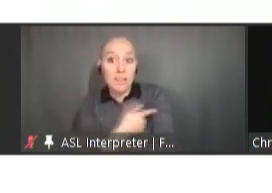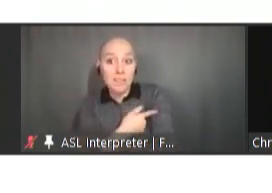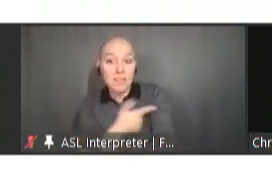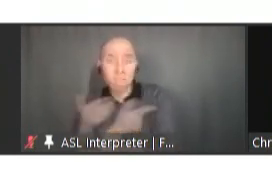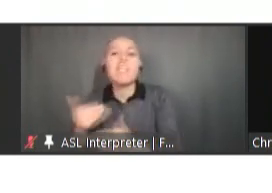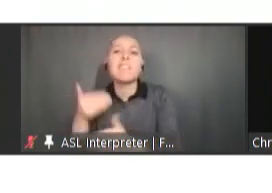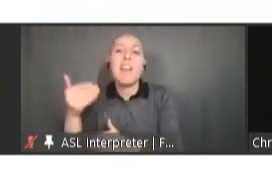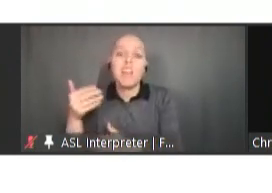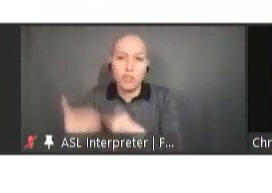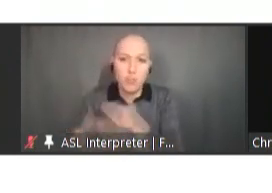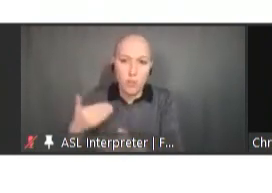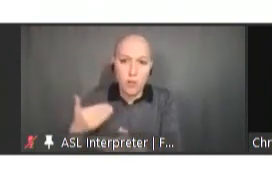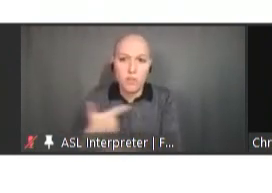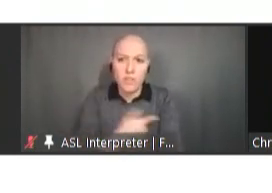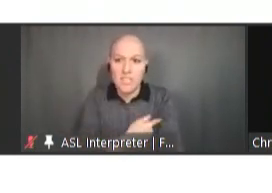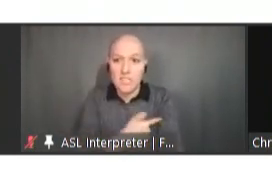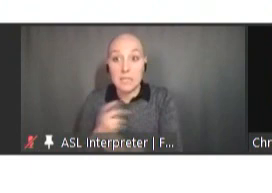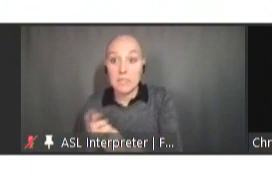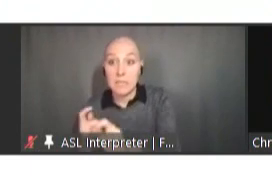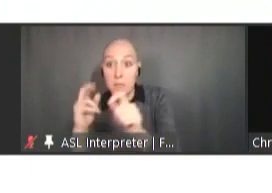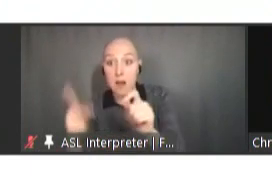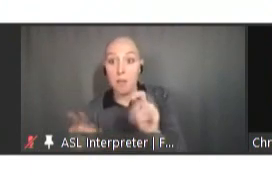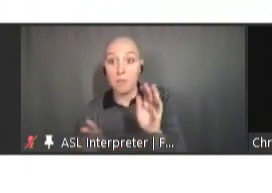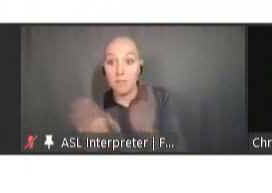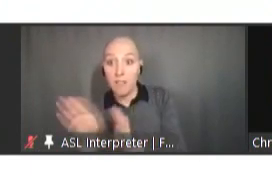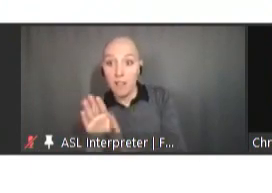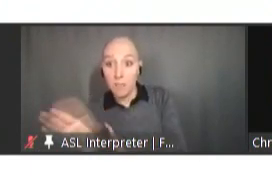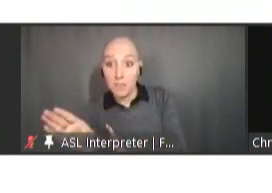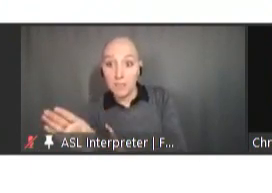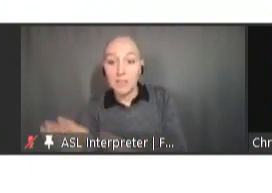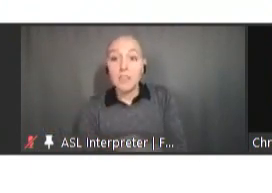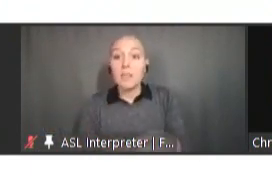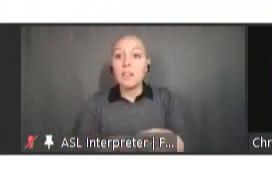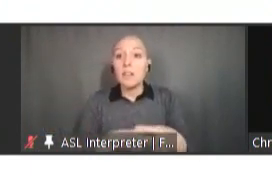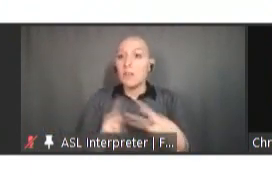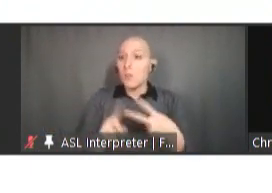how, you know, to help our stakeholders and decision makers,